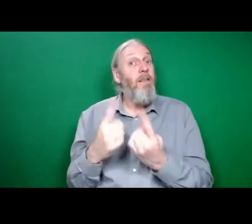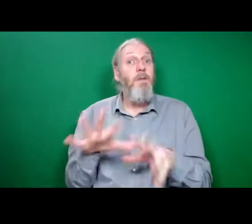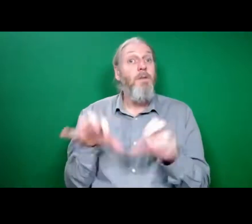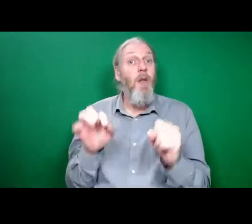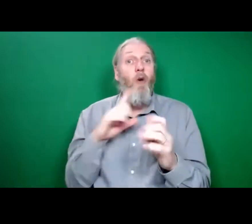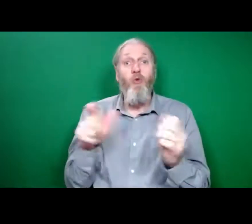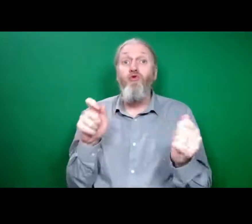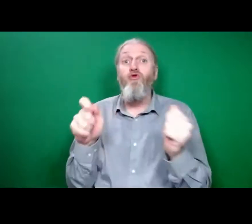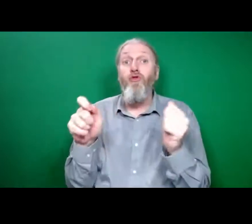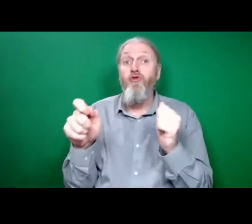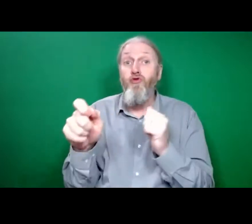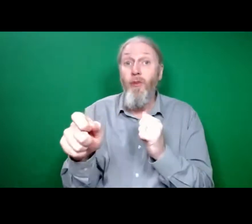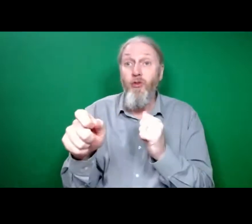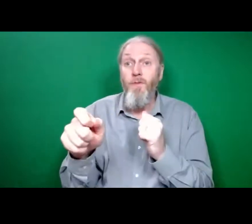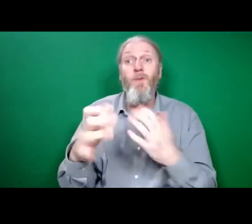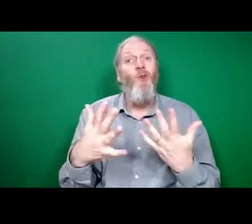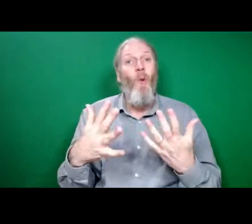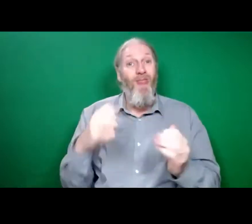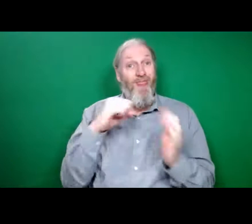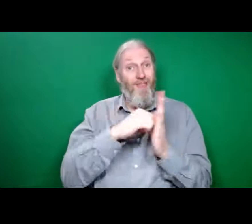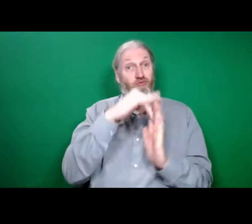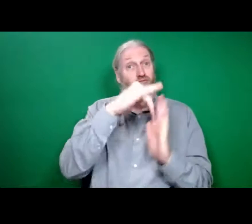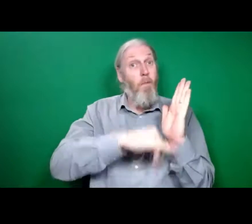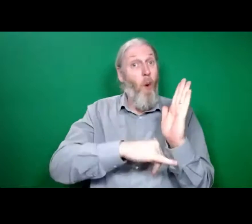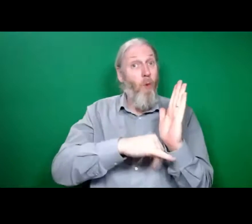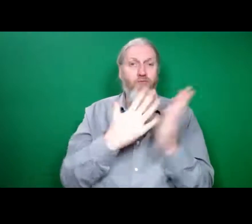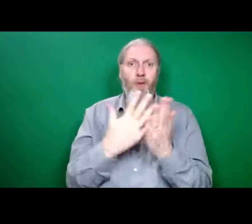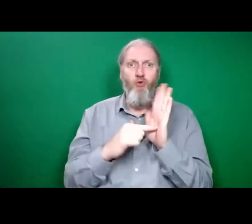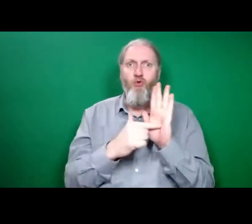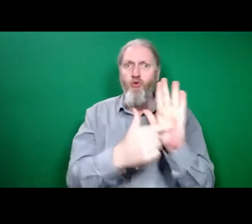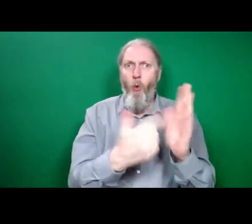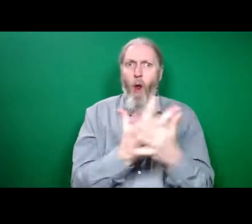important. The impact of COVID-19 on the economies of our towns